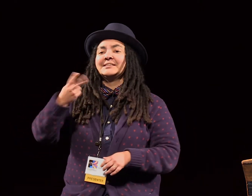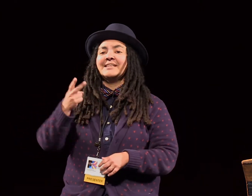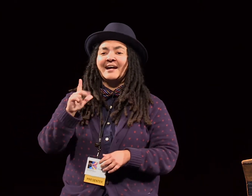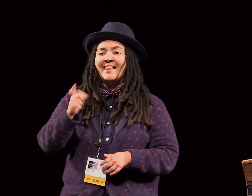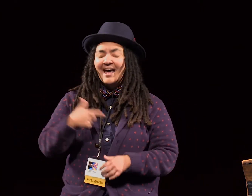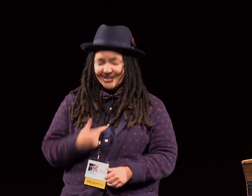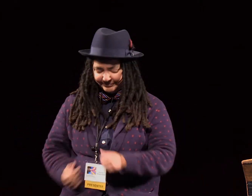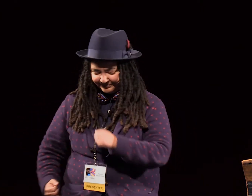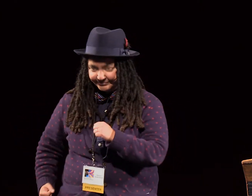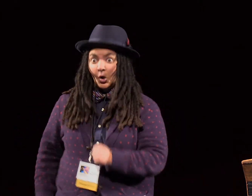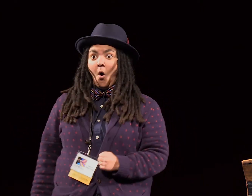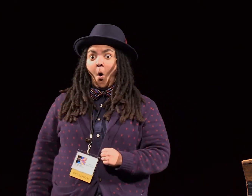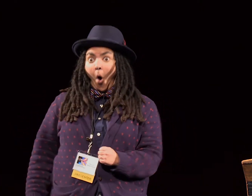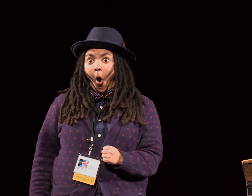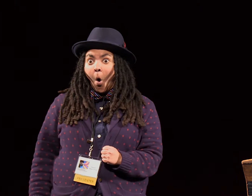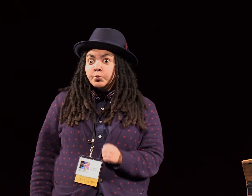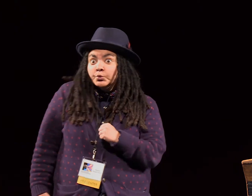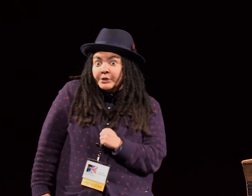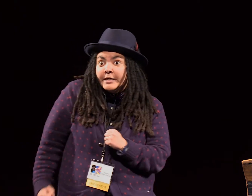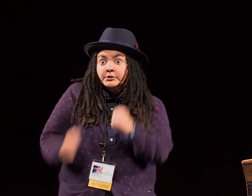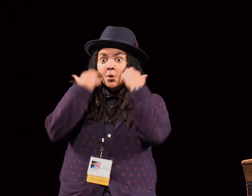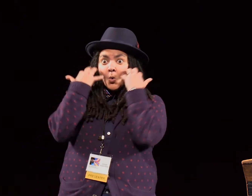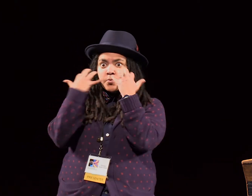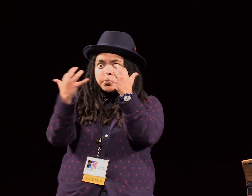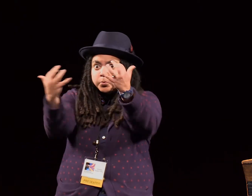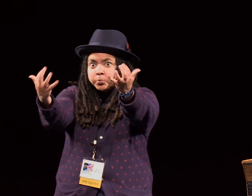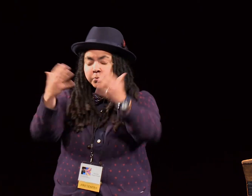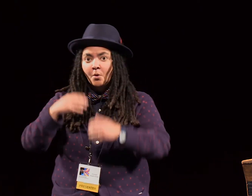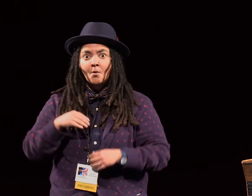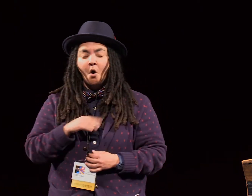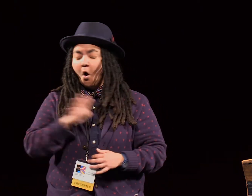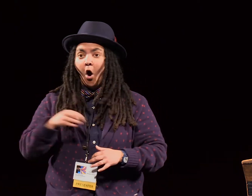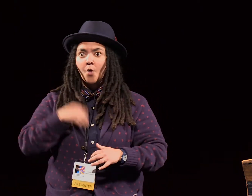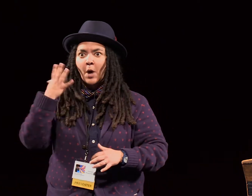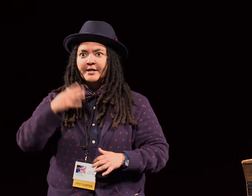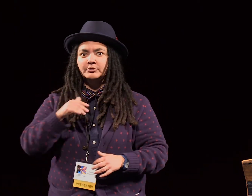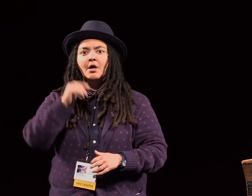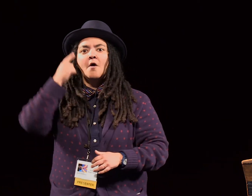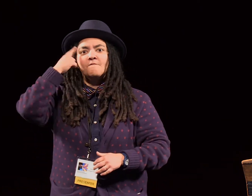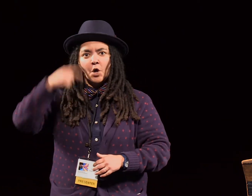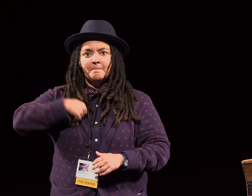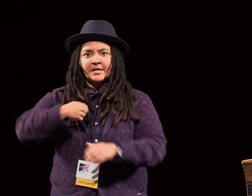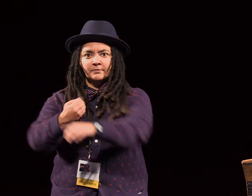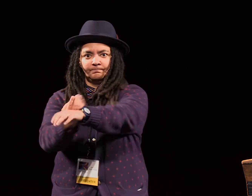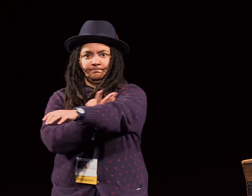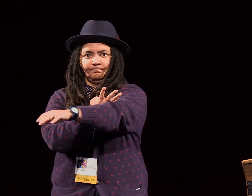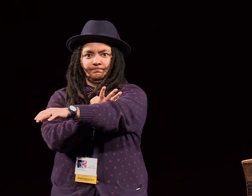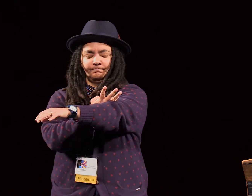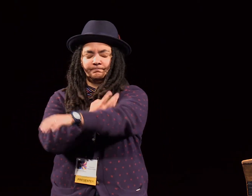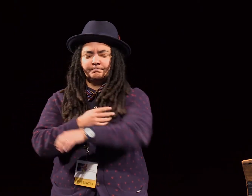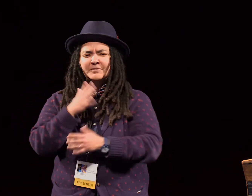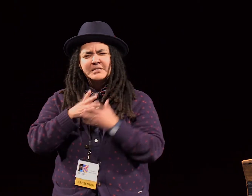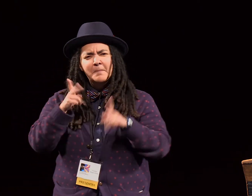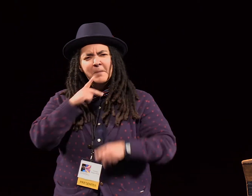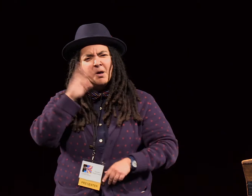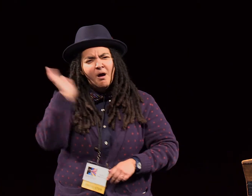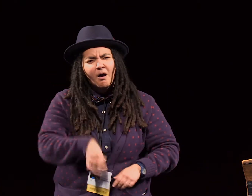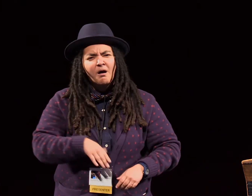Now, during the second leg of my trip, I walked on that plane and that was a weird experience for me.